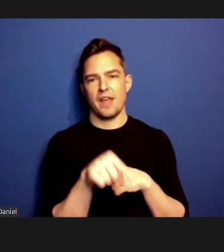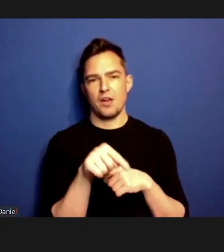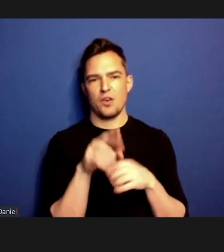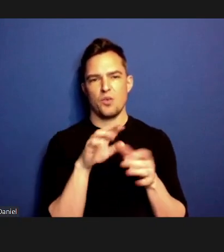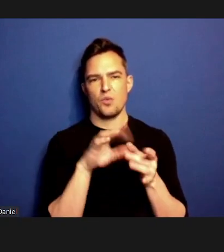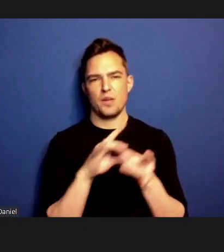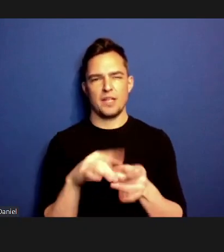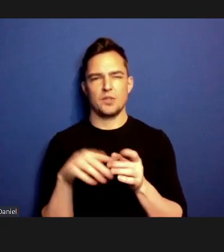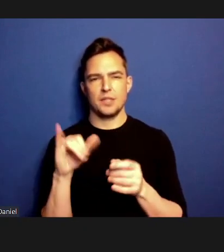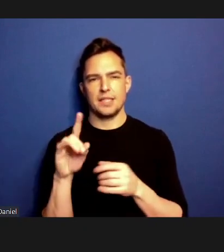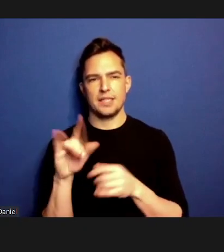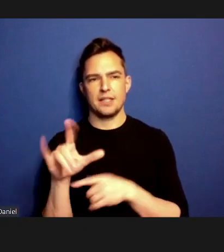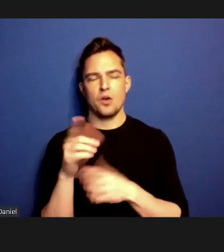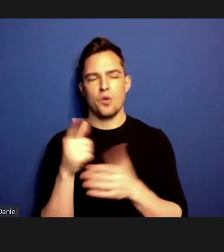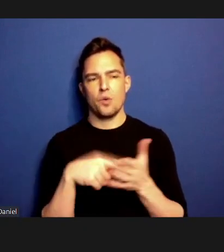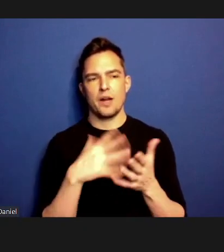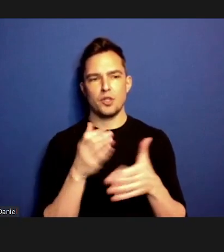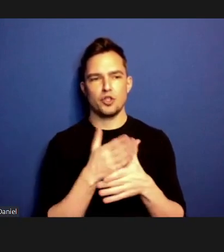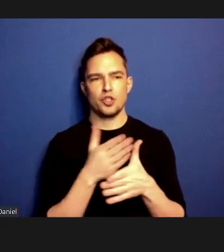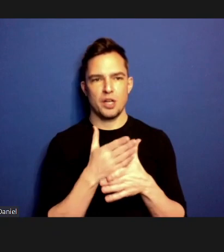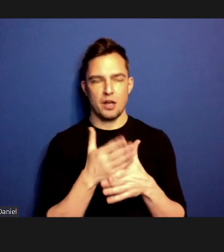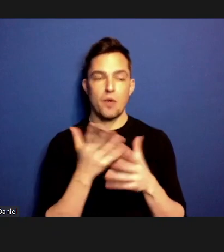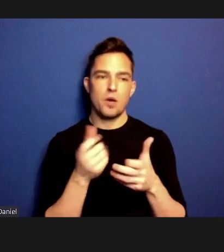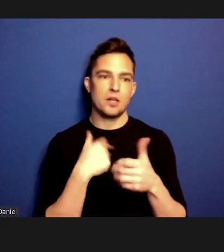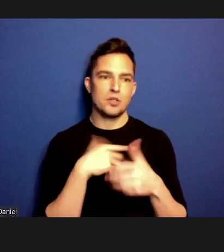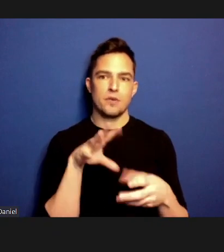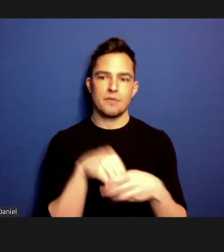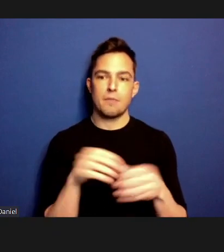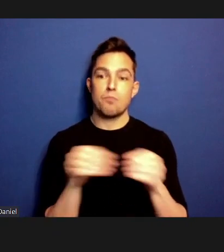wanted to share. And I want us to engage in further conversations about some of these